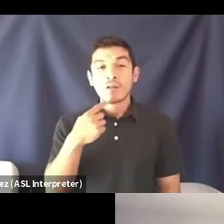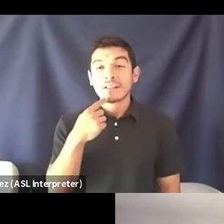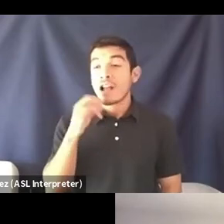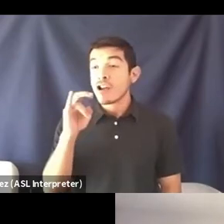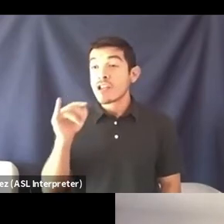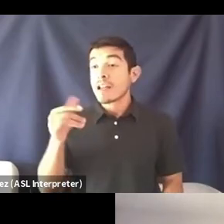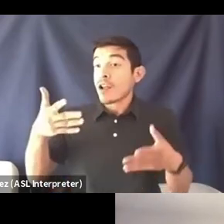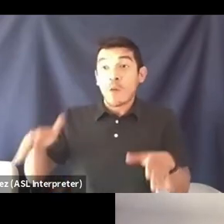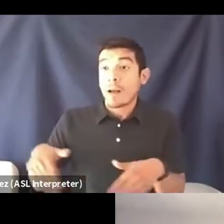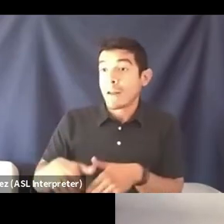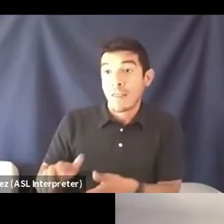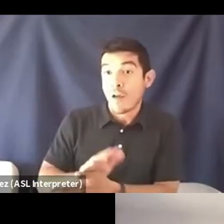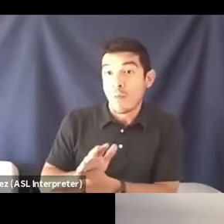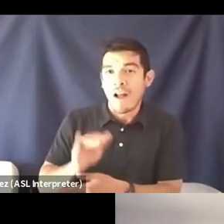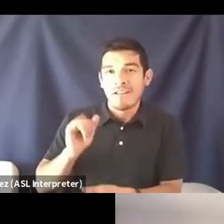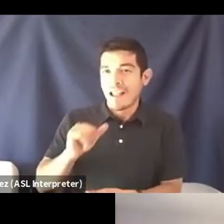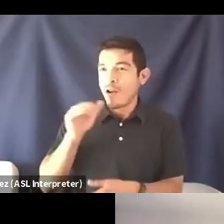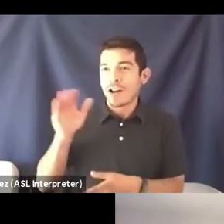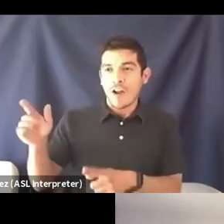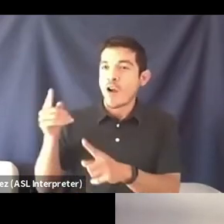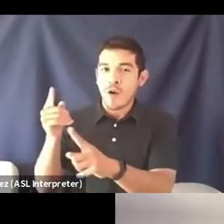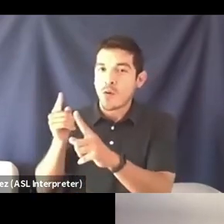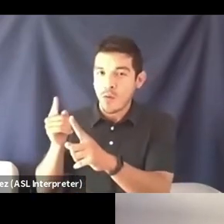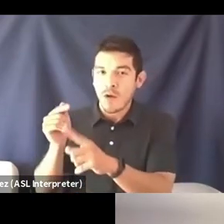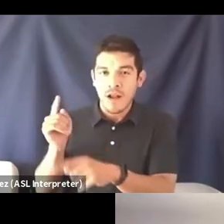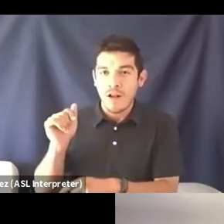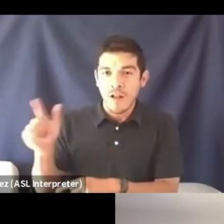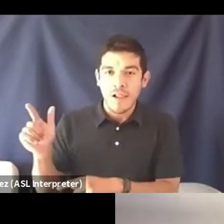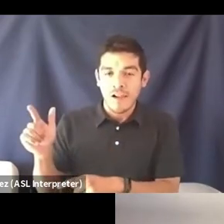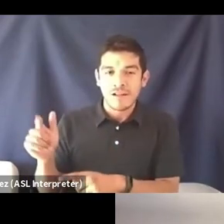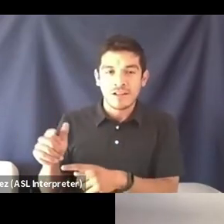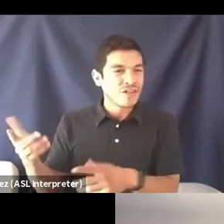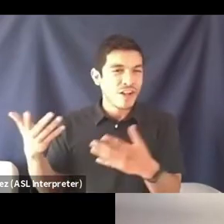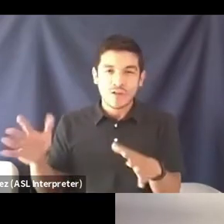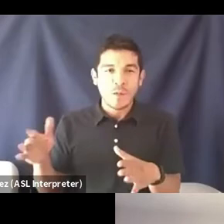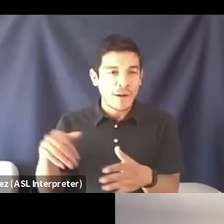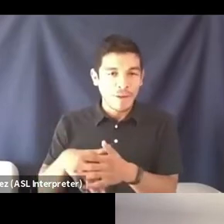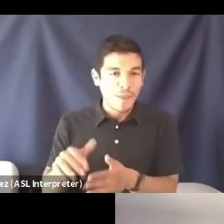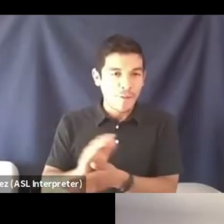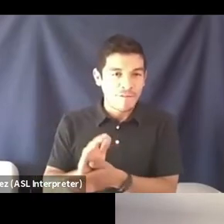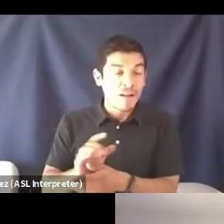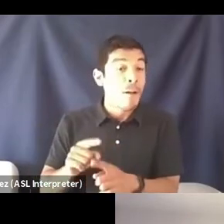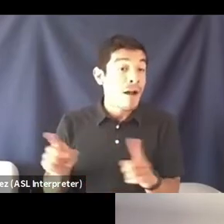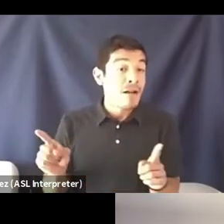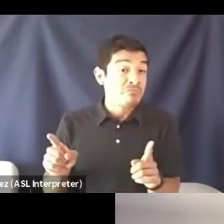That was not like her goal to be in her documentary. But as she said,